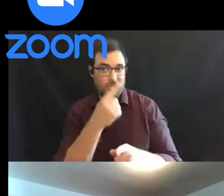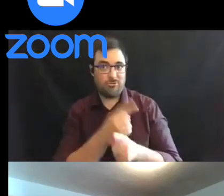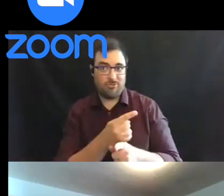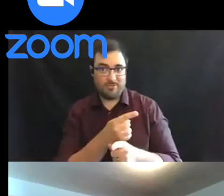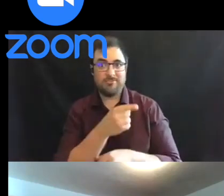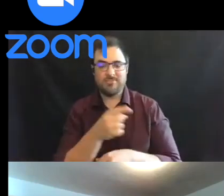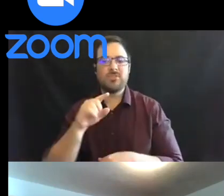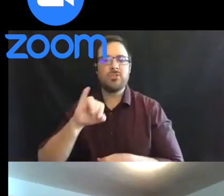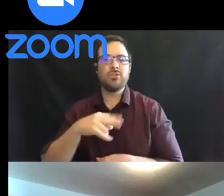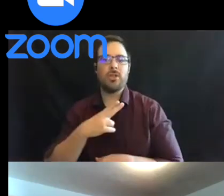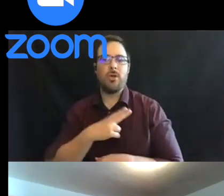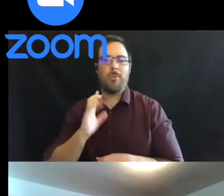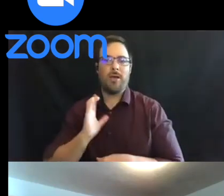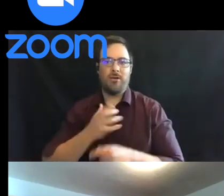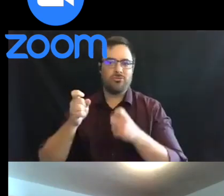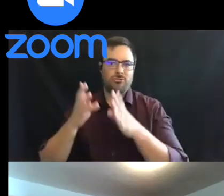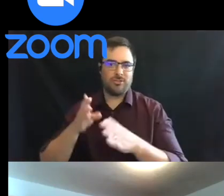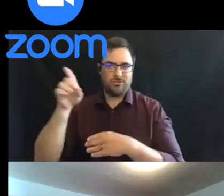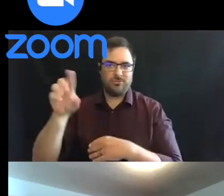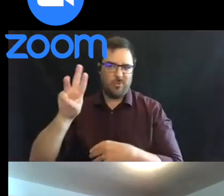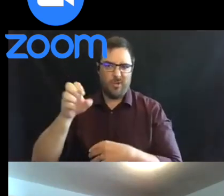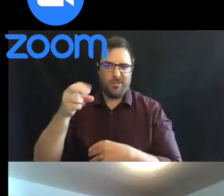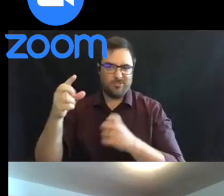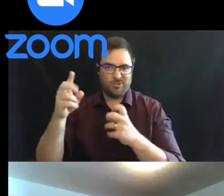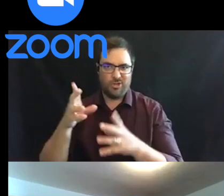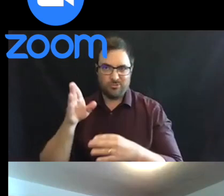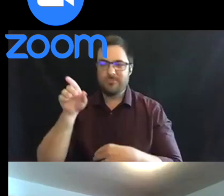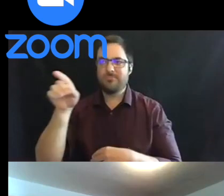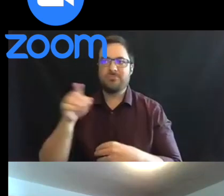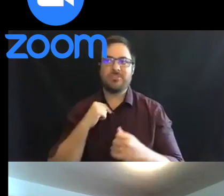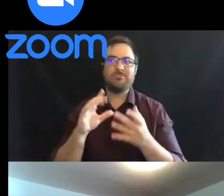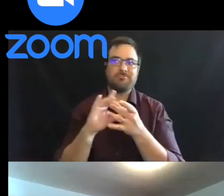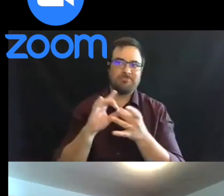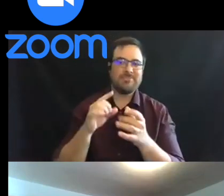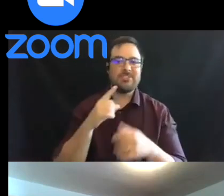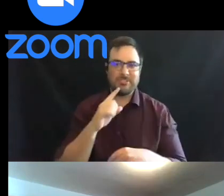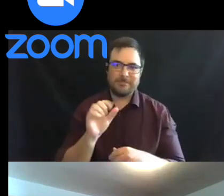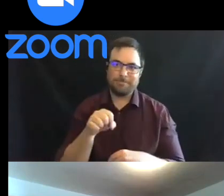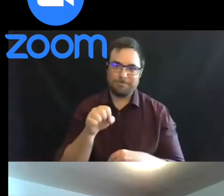Holma put the link in the chat. So a few years ago, the funding was shifted and rearranged and